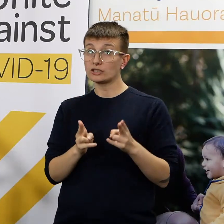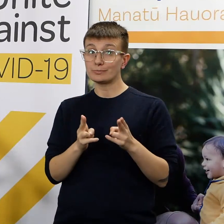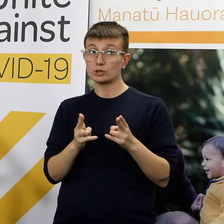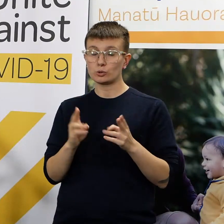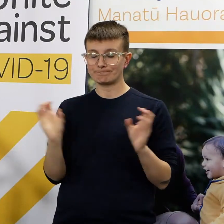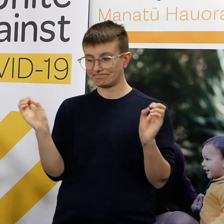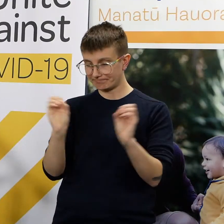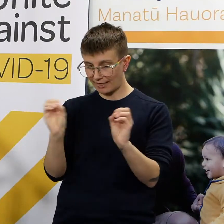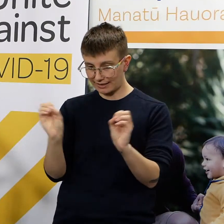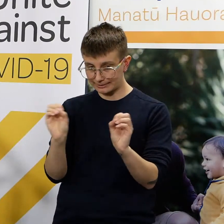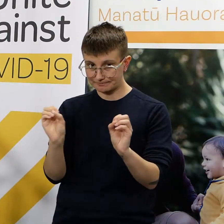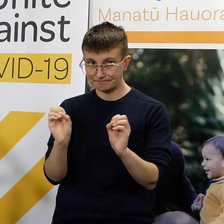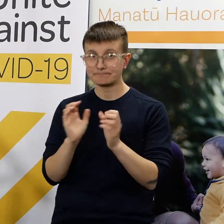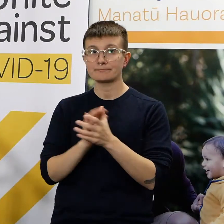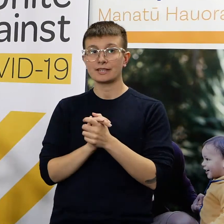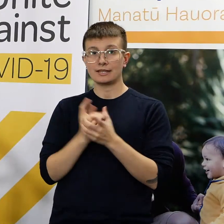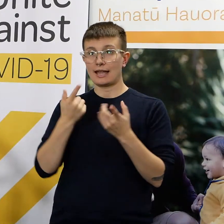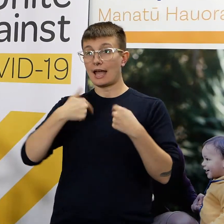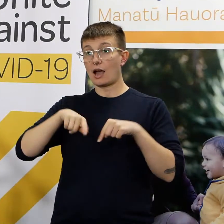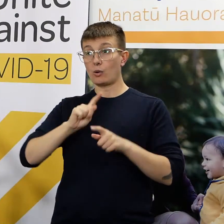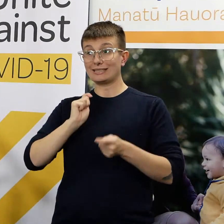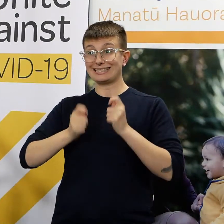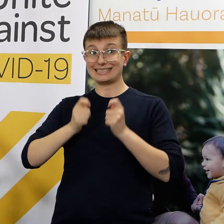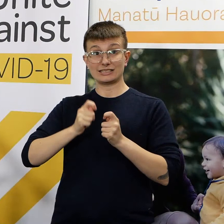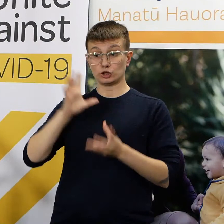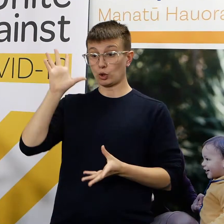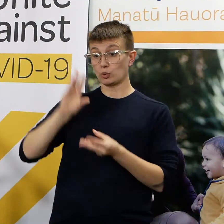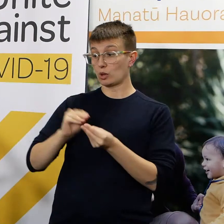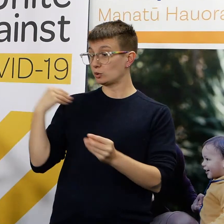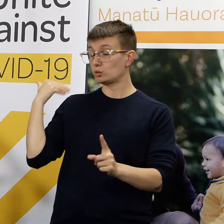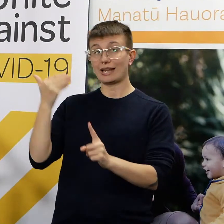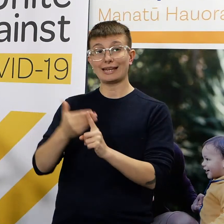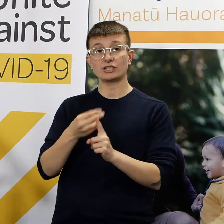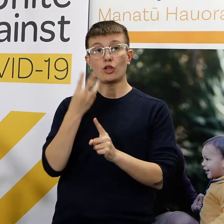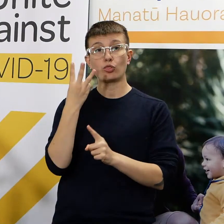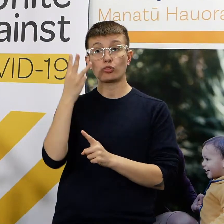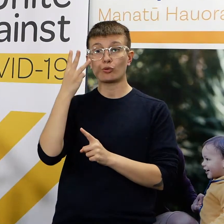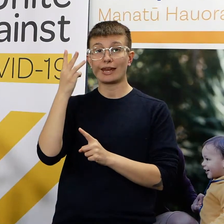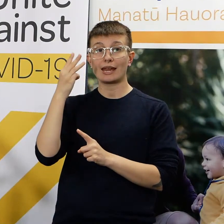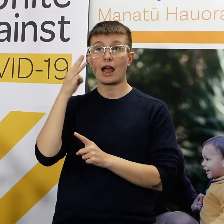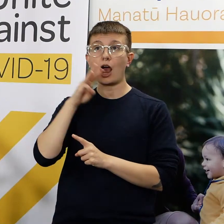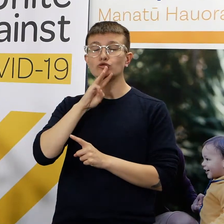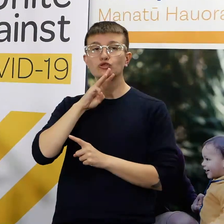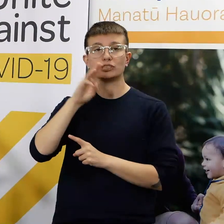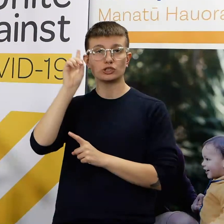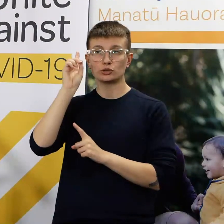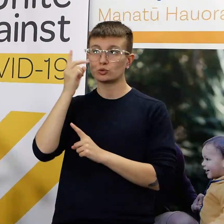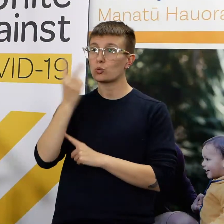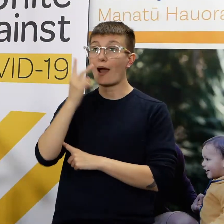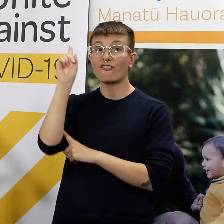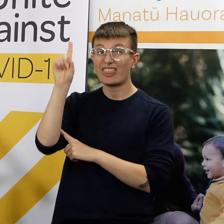and the total number of tests to date is 312,648.